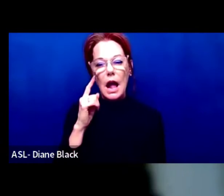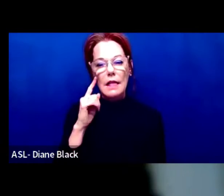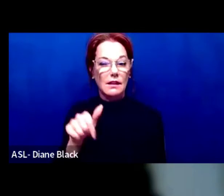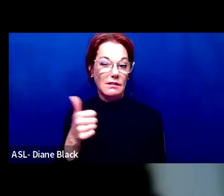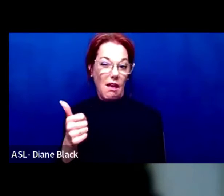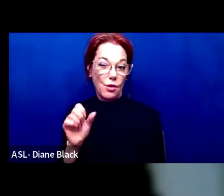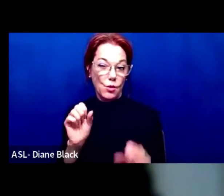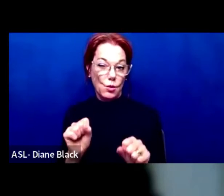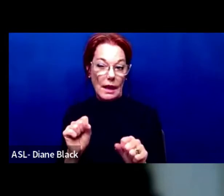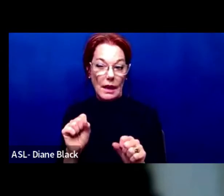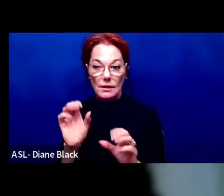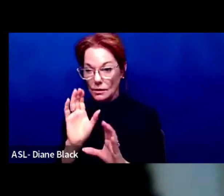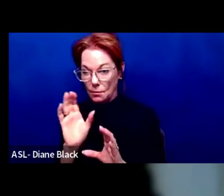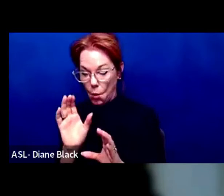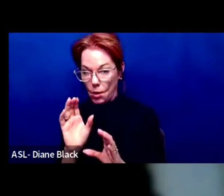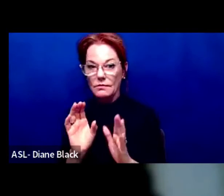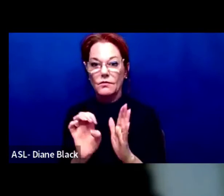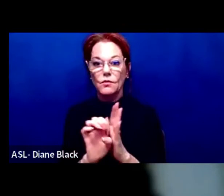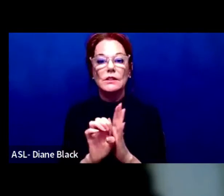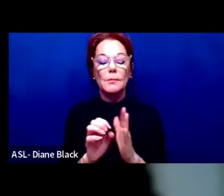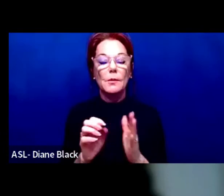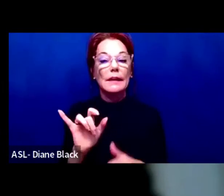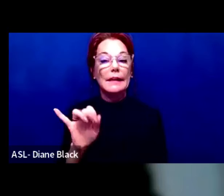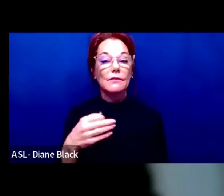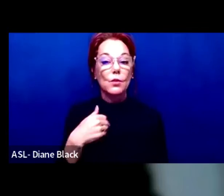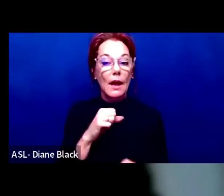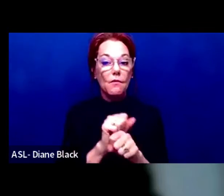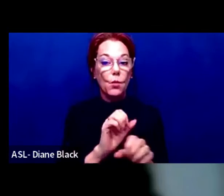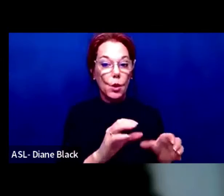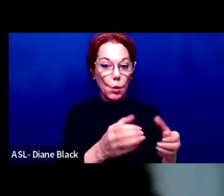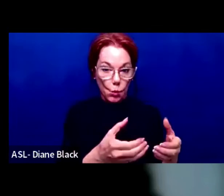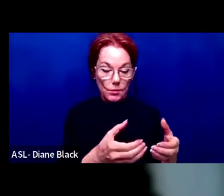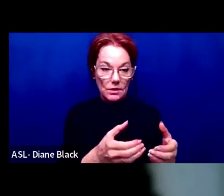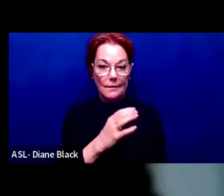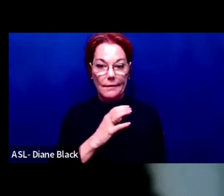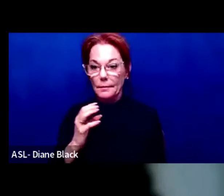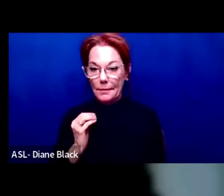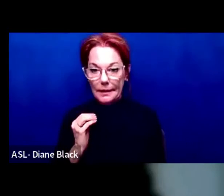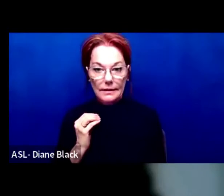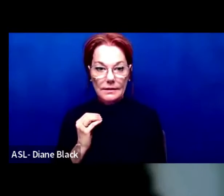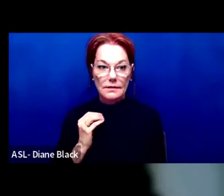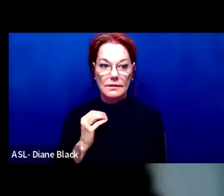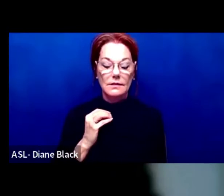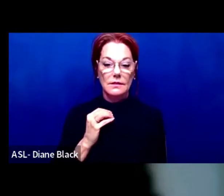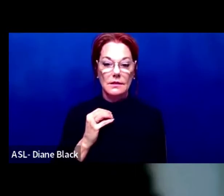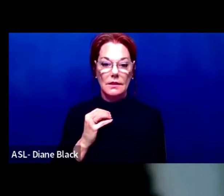there are existing workgroups, cross discipline workgroups, committees, etc, that might be appointed or other or just